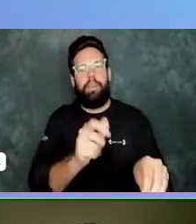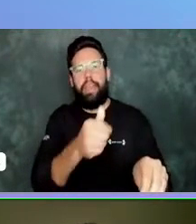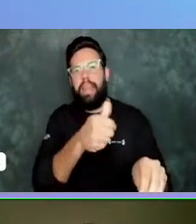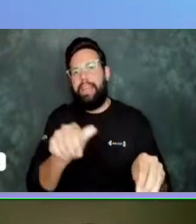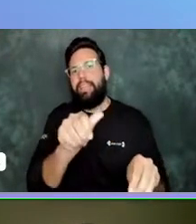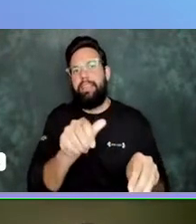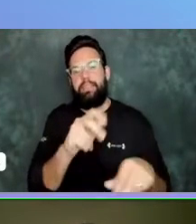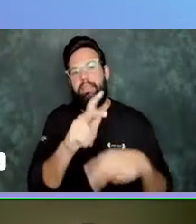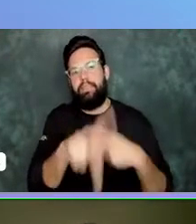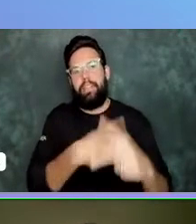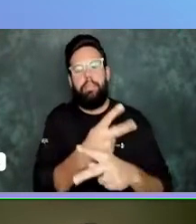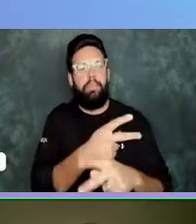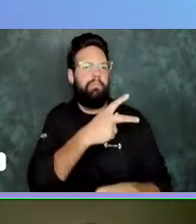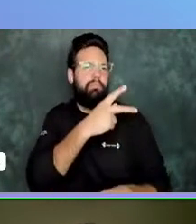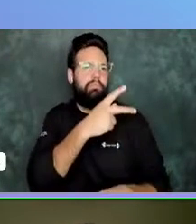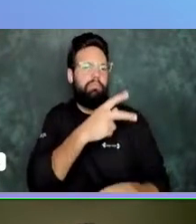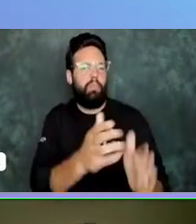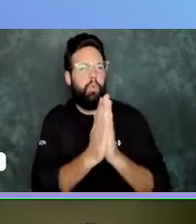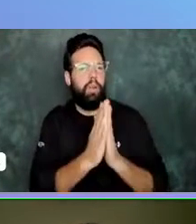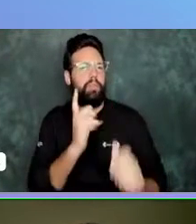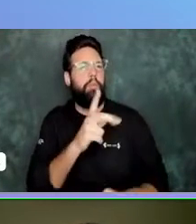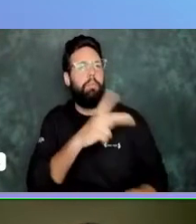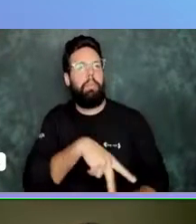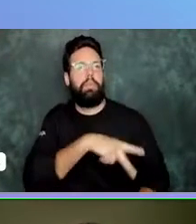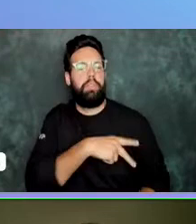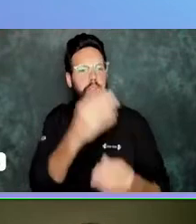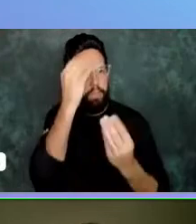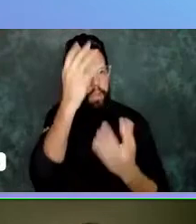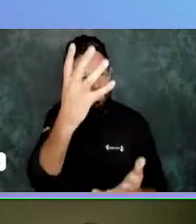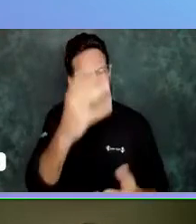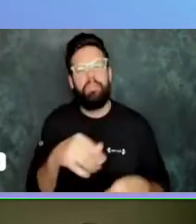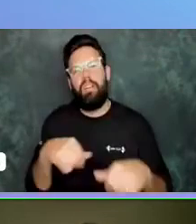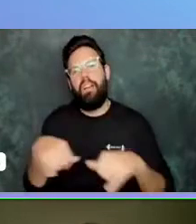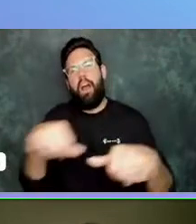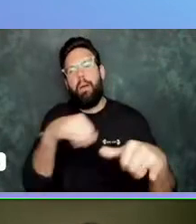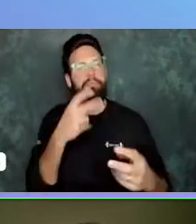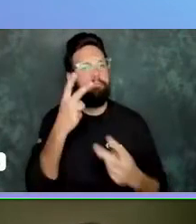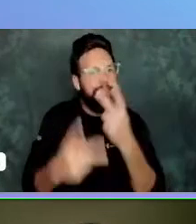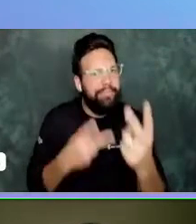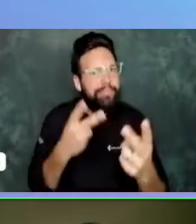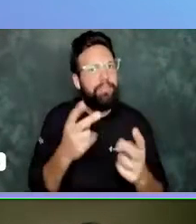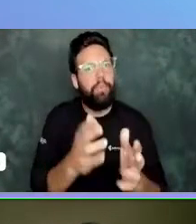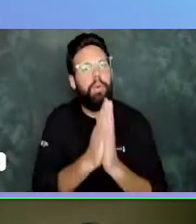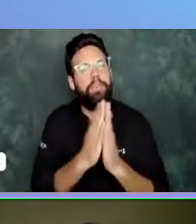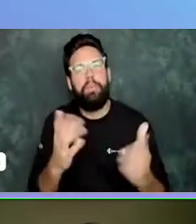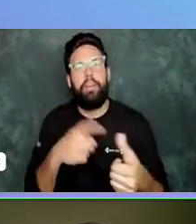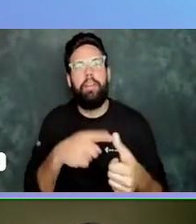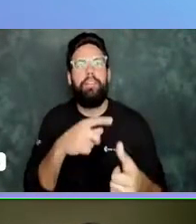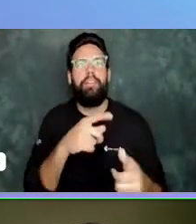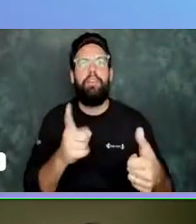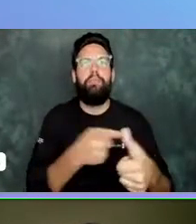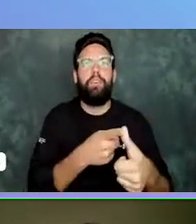the correct autocomplete attribute value to use when you're requesting personal information period